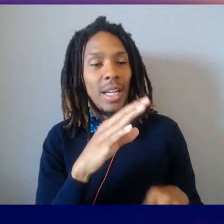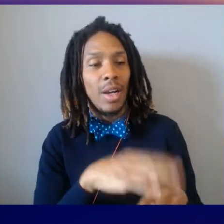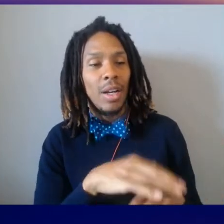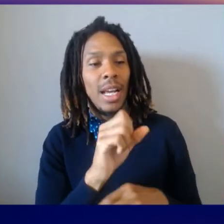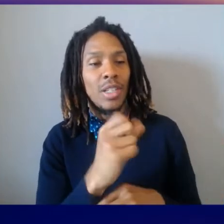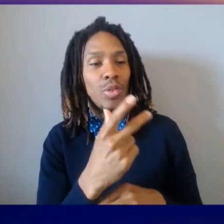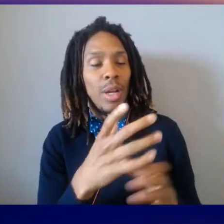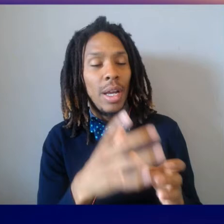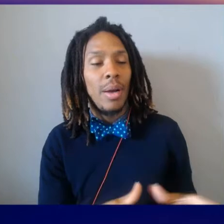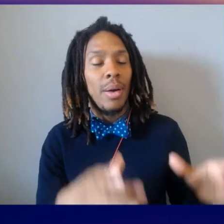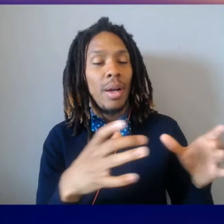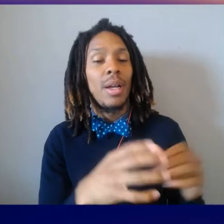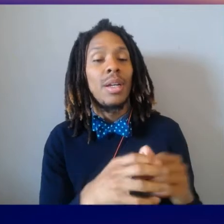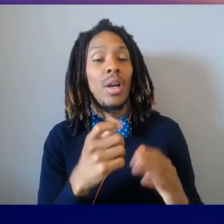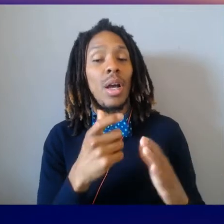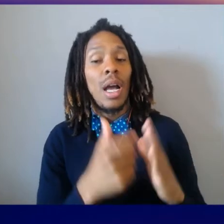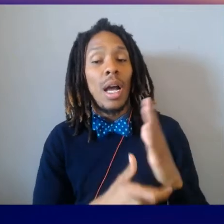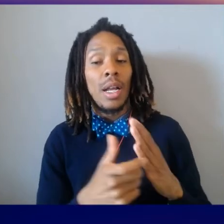So, the automation document flattens the JSON,